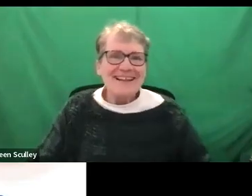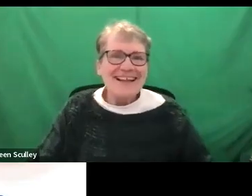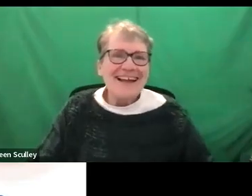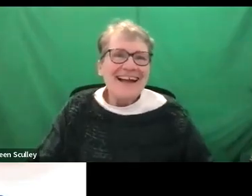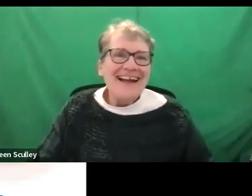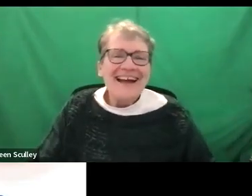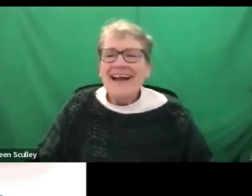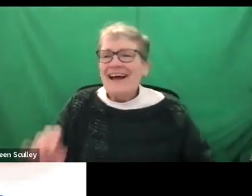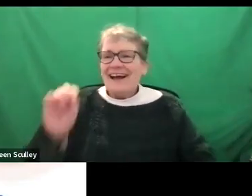Perfect.